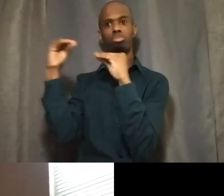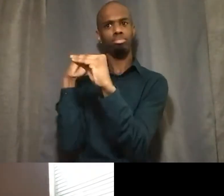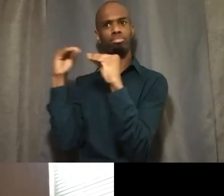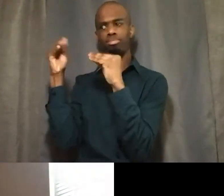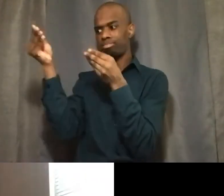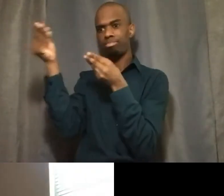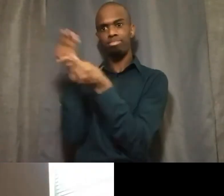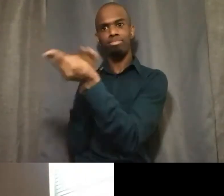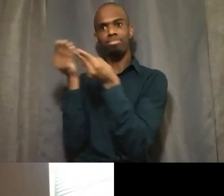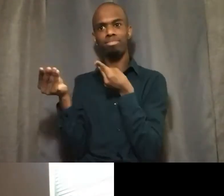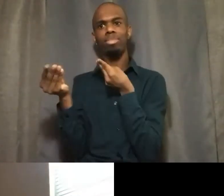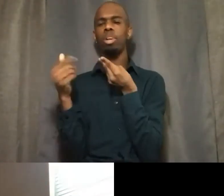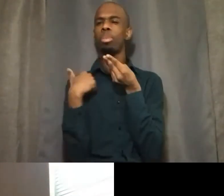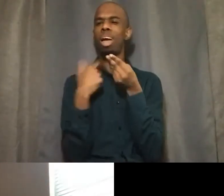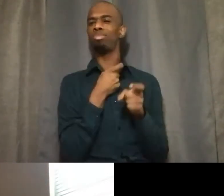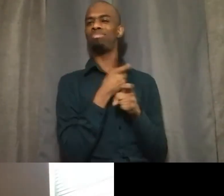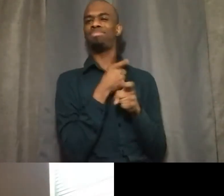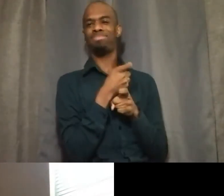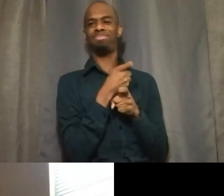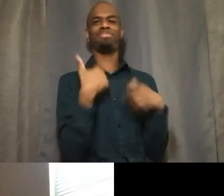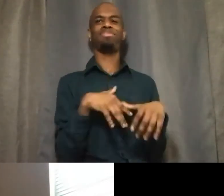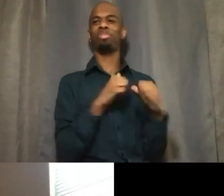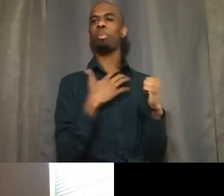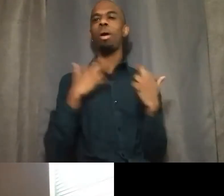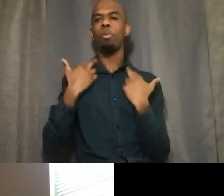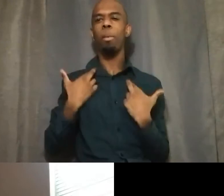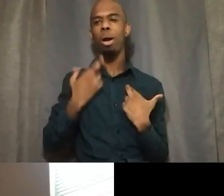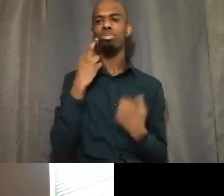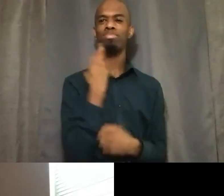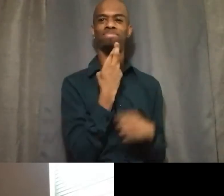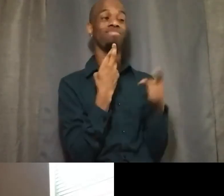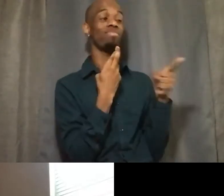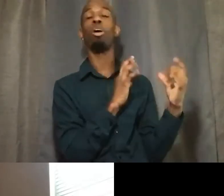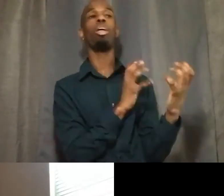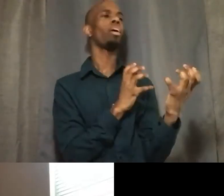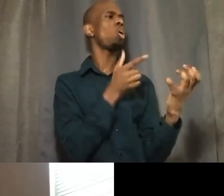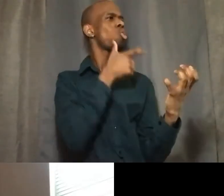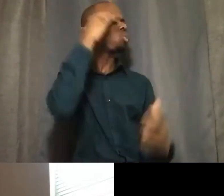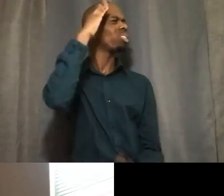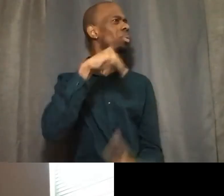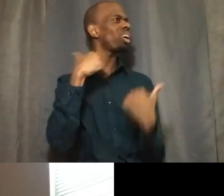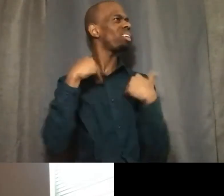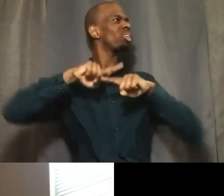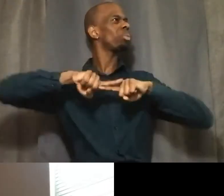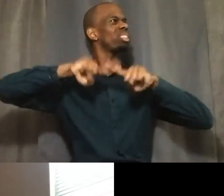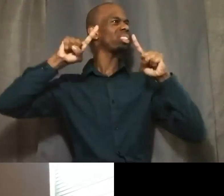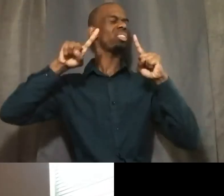who knew there were so many frigging versions, the wheels on the bus and five monkeys on the bed